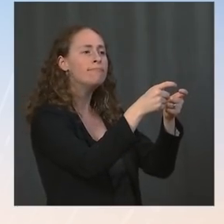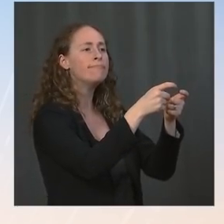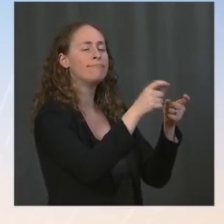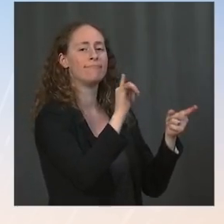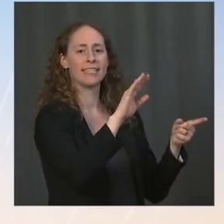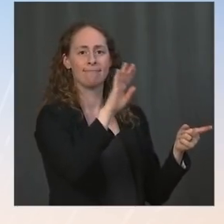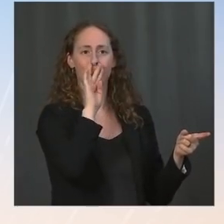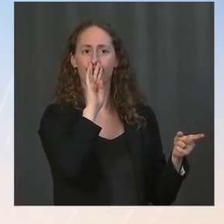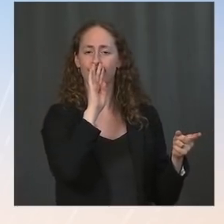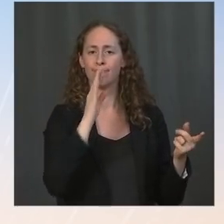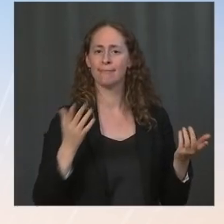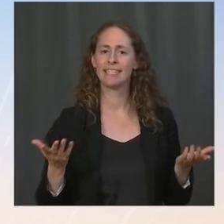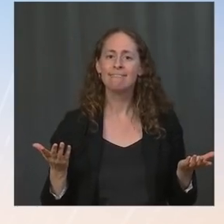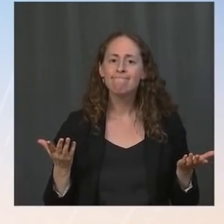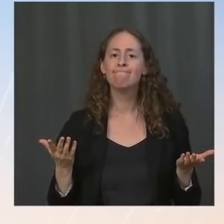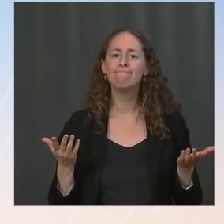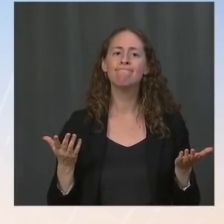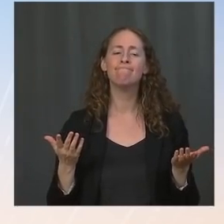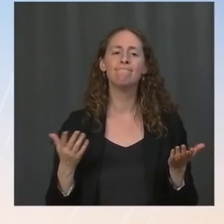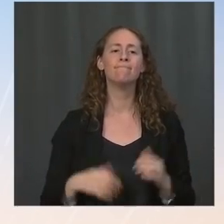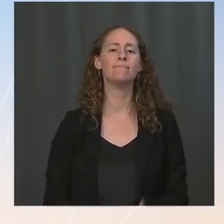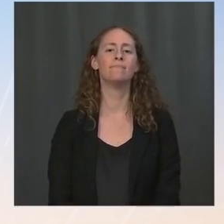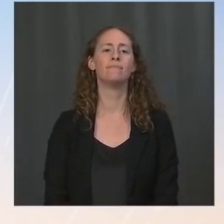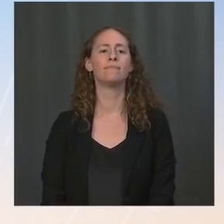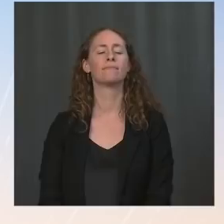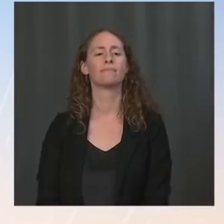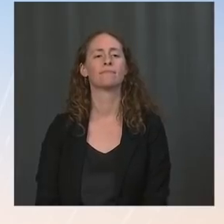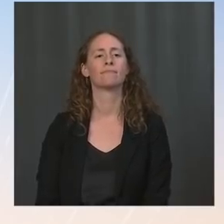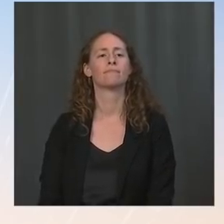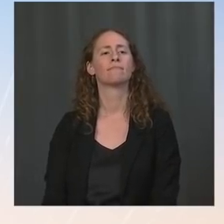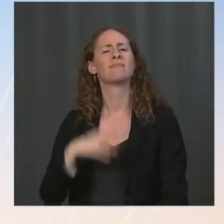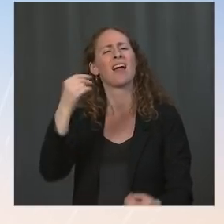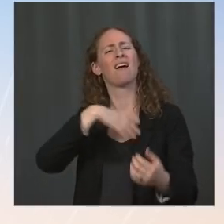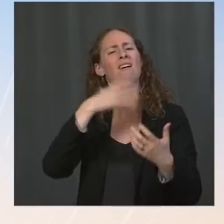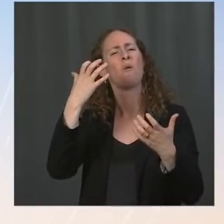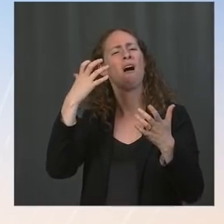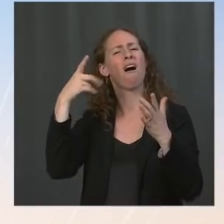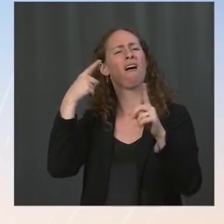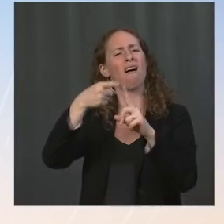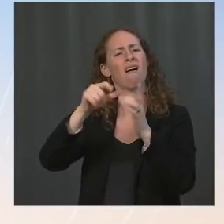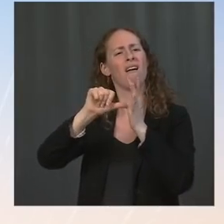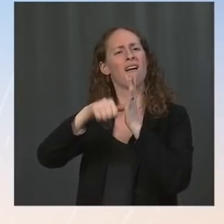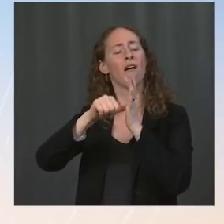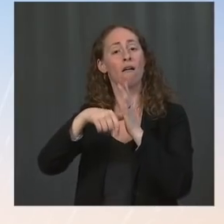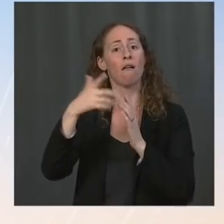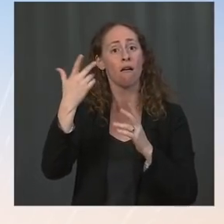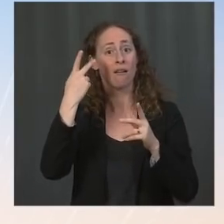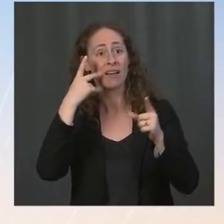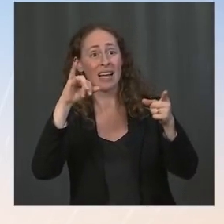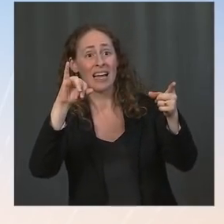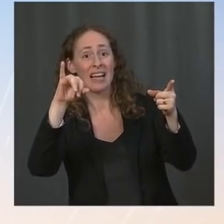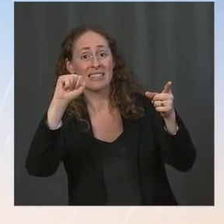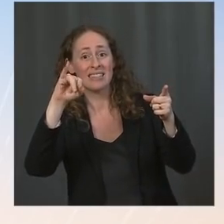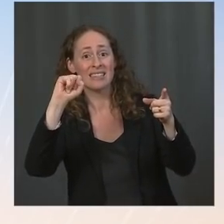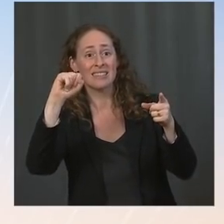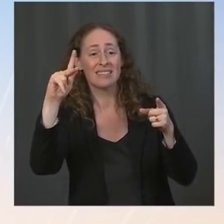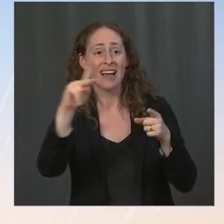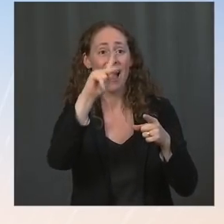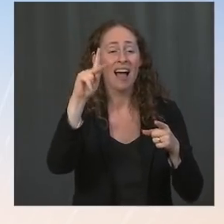is that we have not assessed that any group on the ground, whether it's ISIS-K or the Taliban, has the ability to attack the United States.